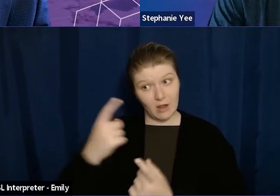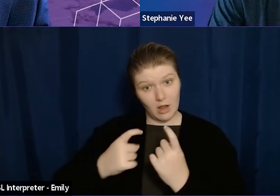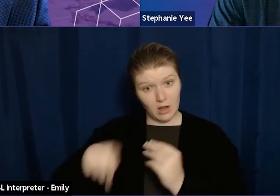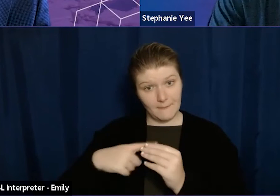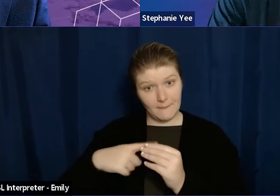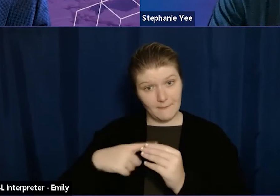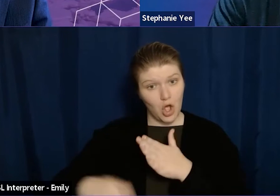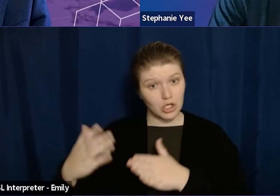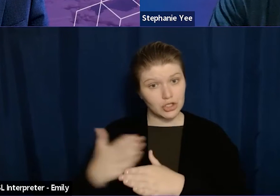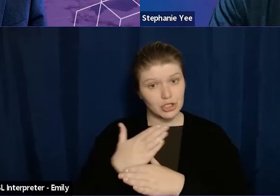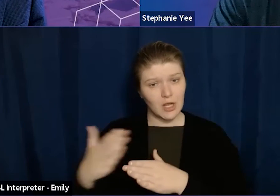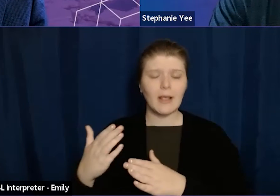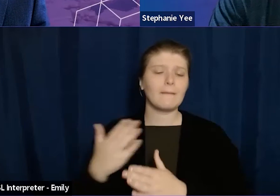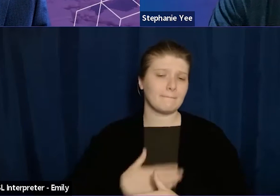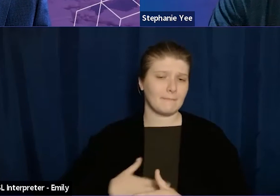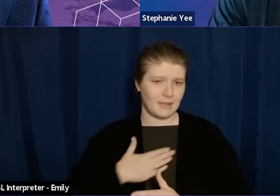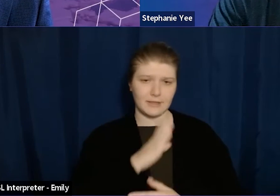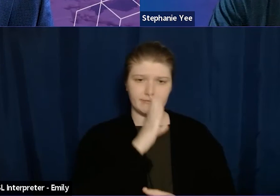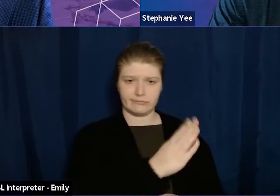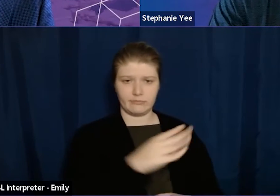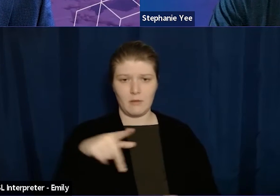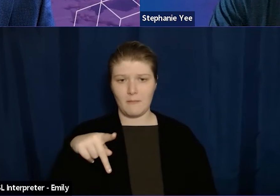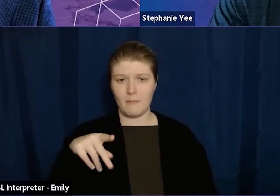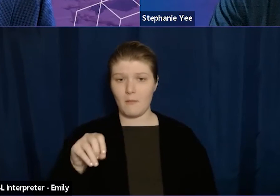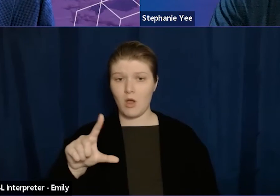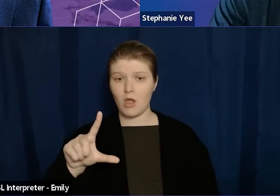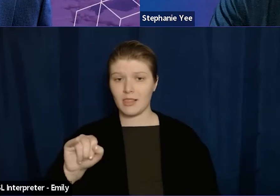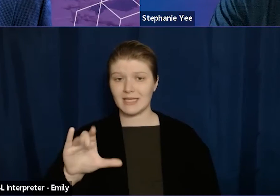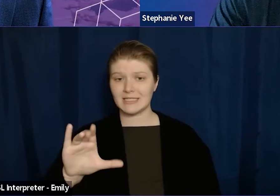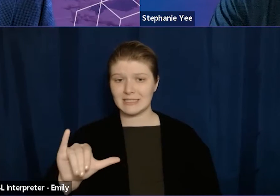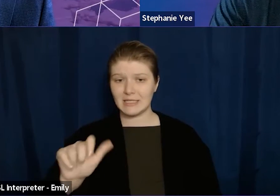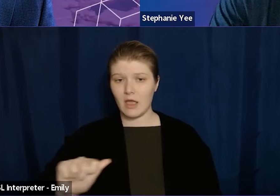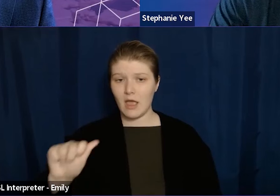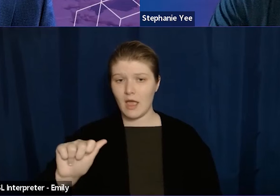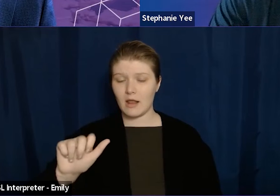please send it to policy@NSF.gov. Let's see.